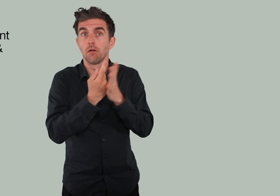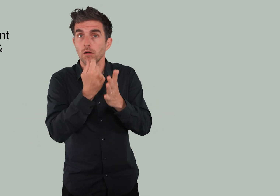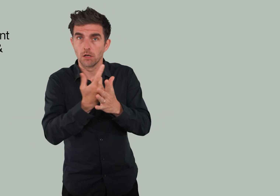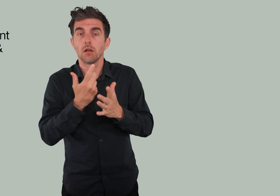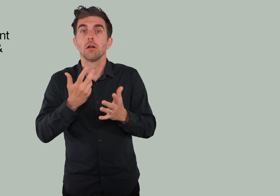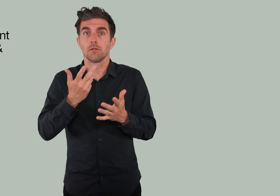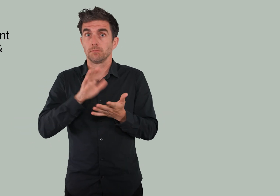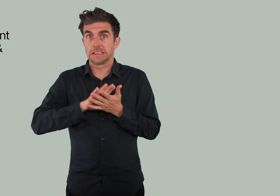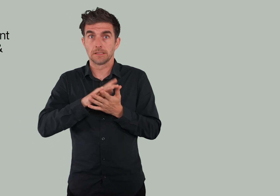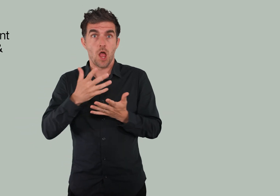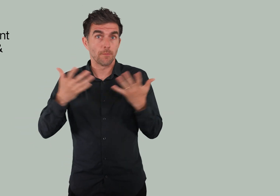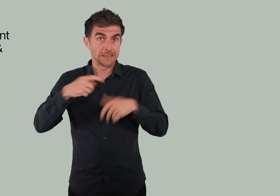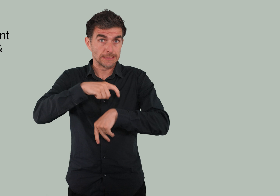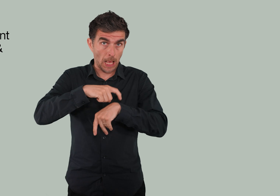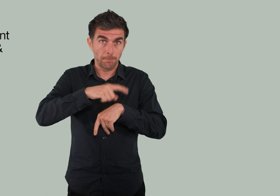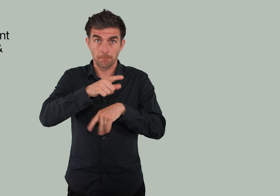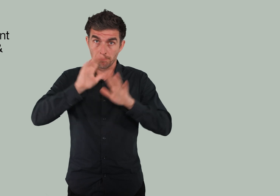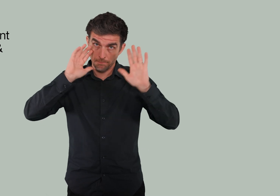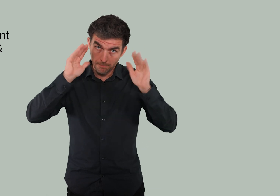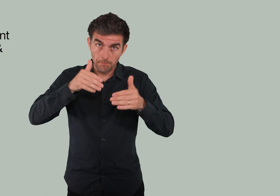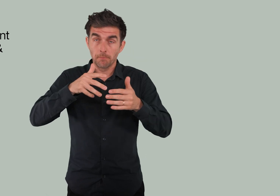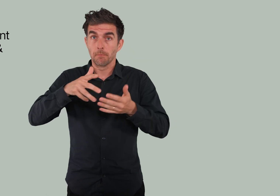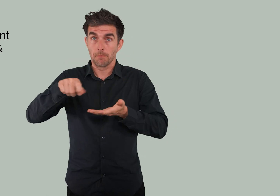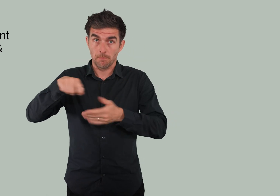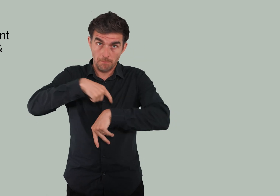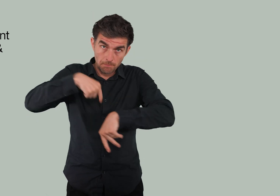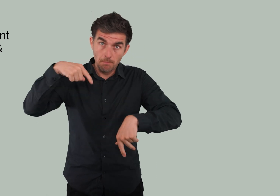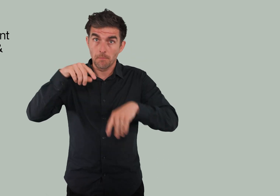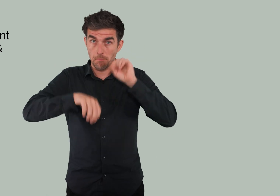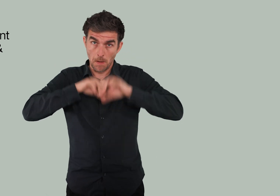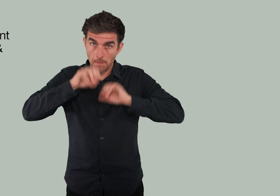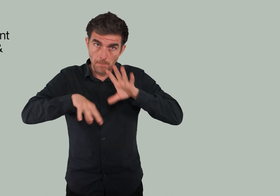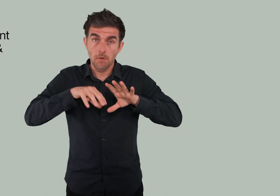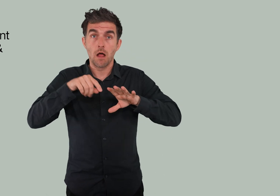how much effort and time they can devote to the completion